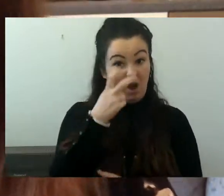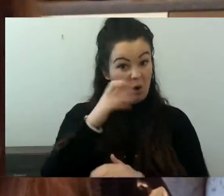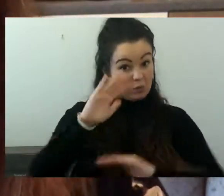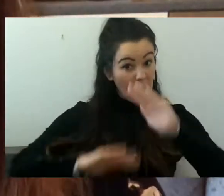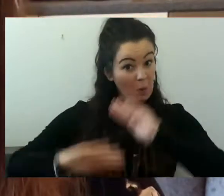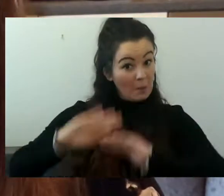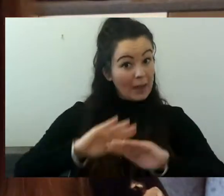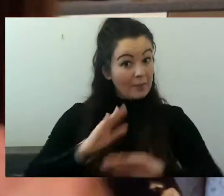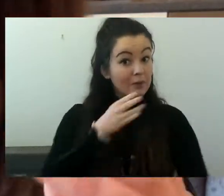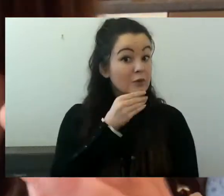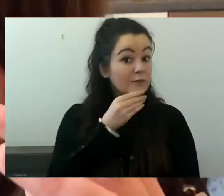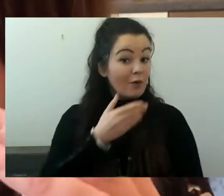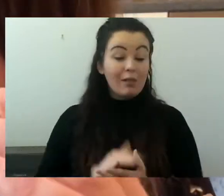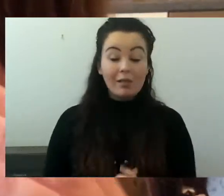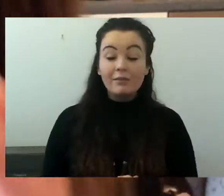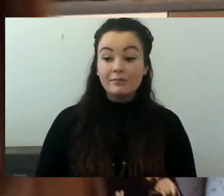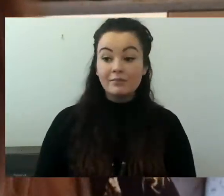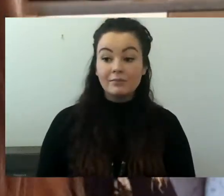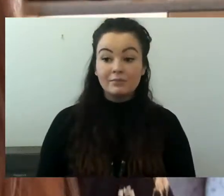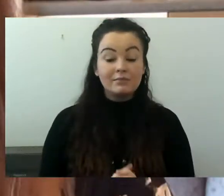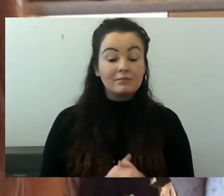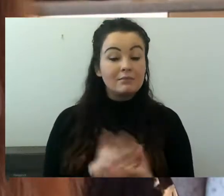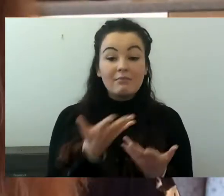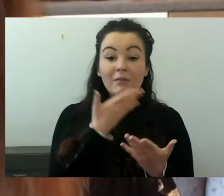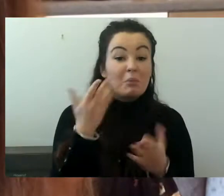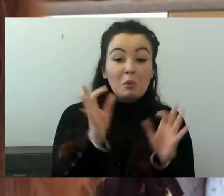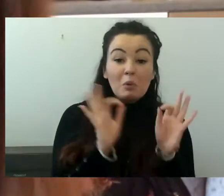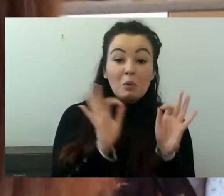These bits of wallpaper these work really nicely or if you don't have anything like